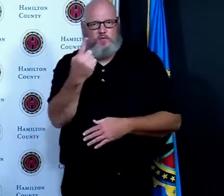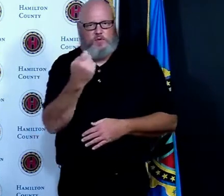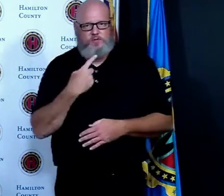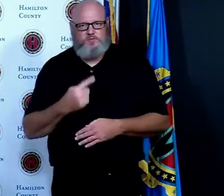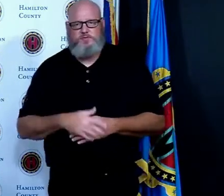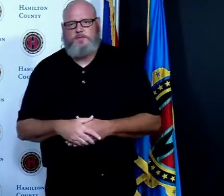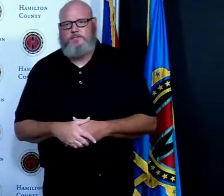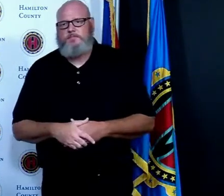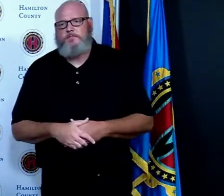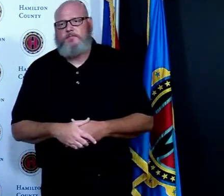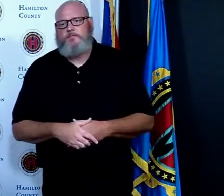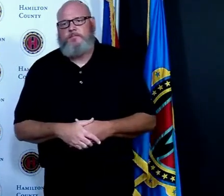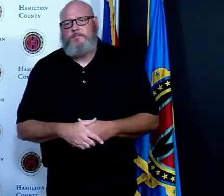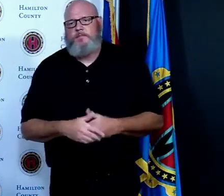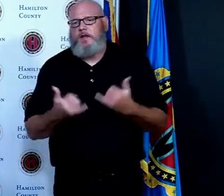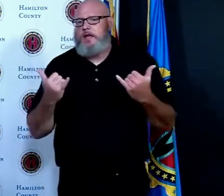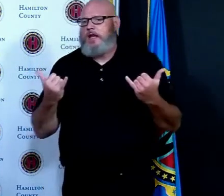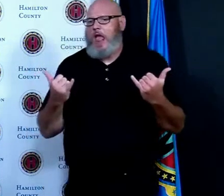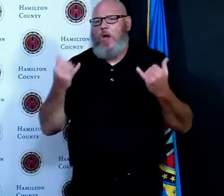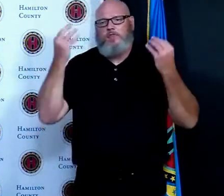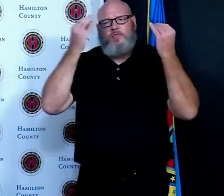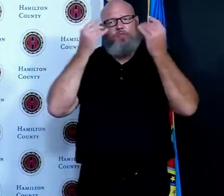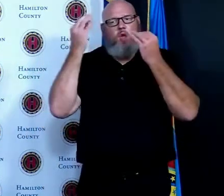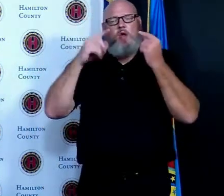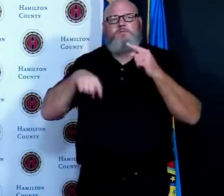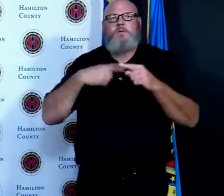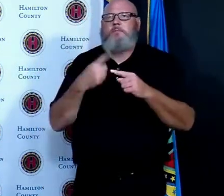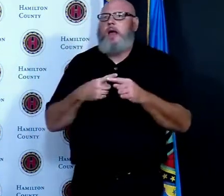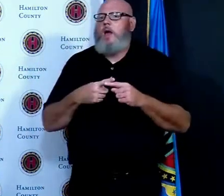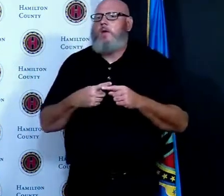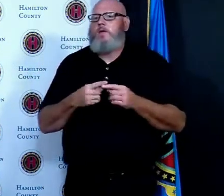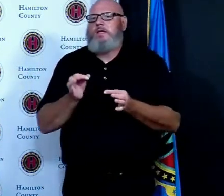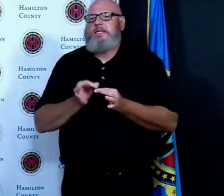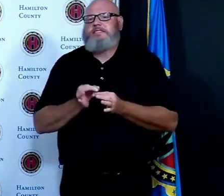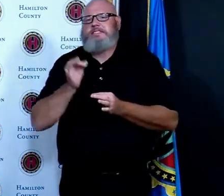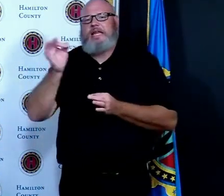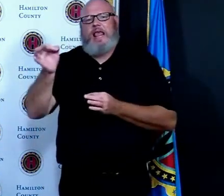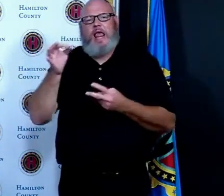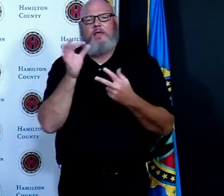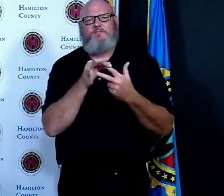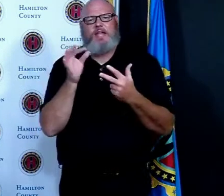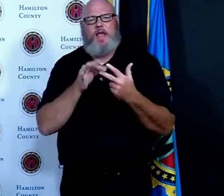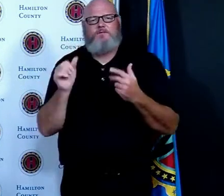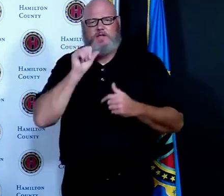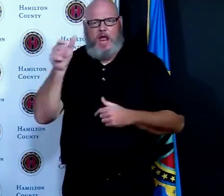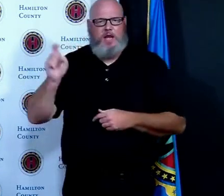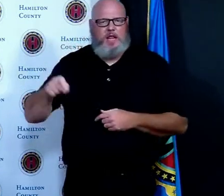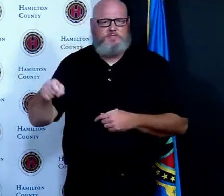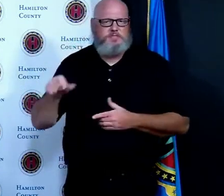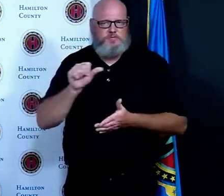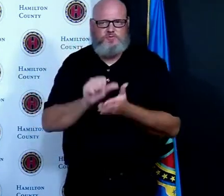or thoughts about needing to delay elective surgery in fact I think the term got to be